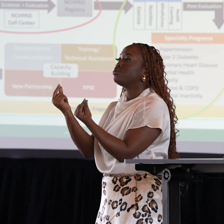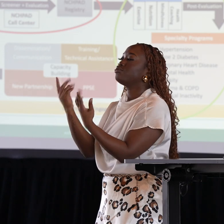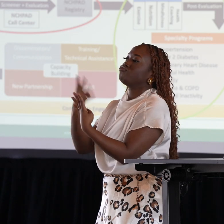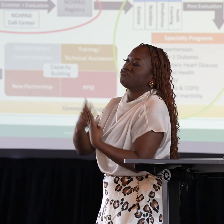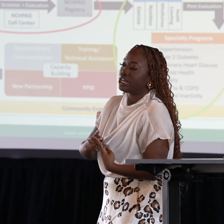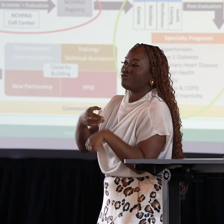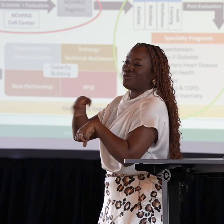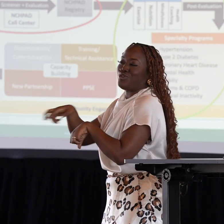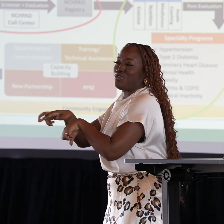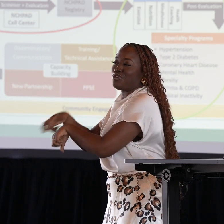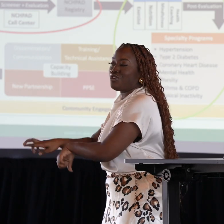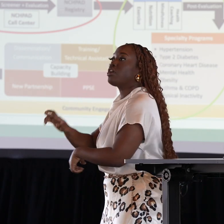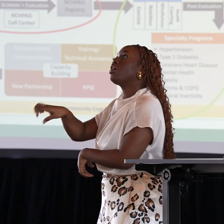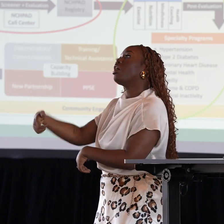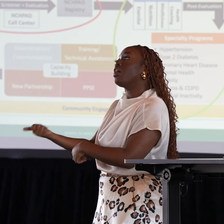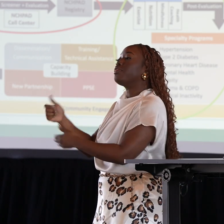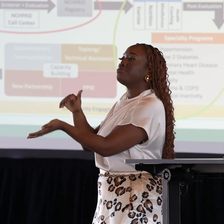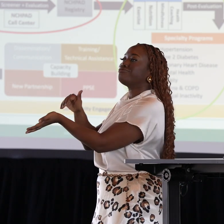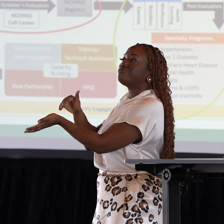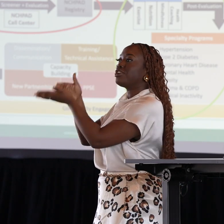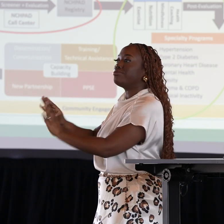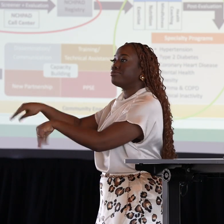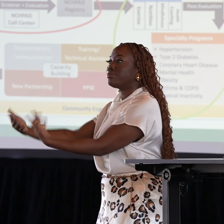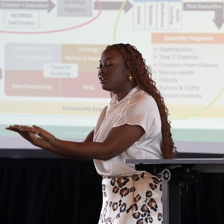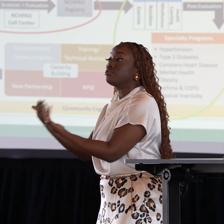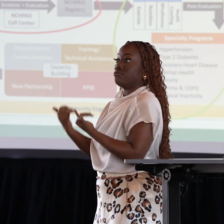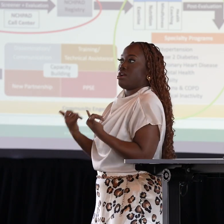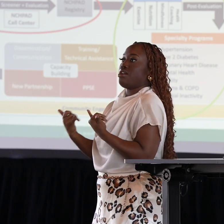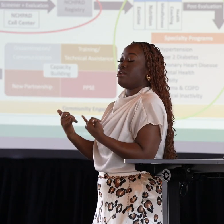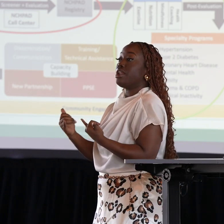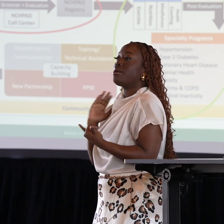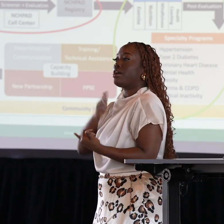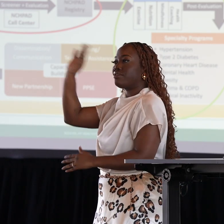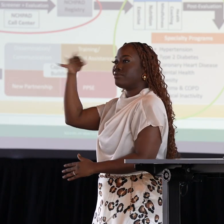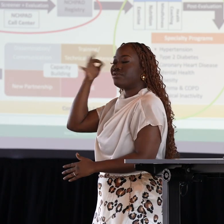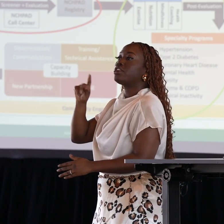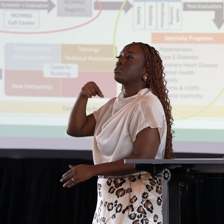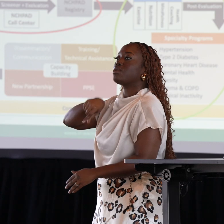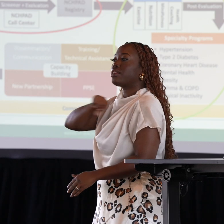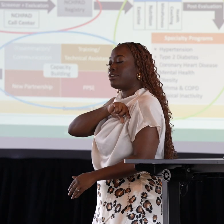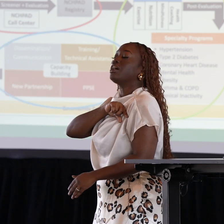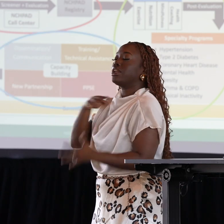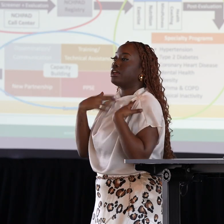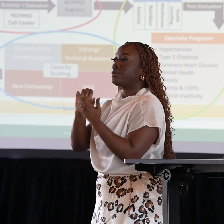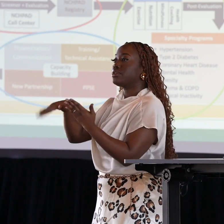referrals amongst healthcare providers, namely right now, with federally qualified health centers. And then last, we have